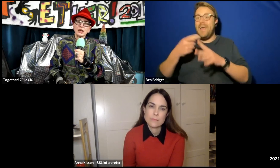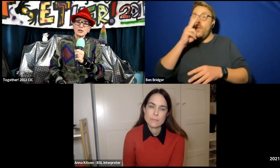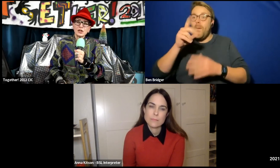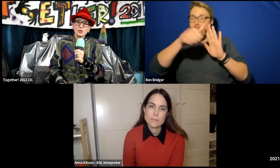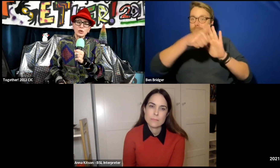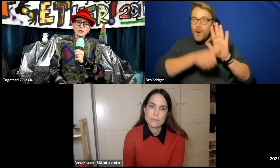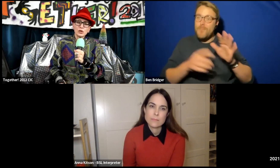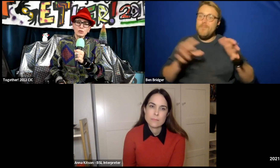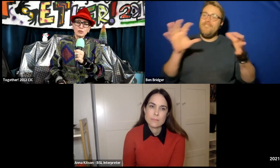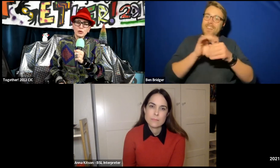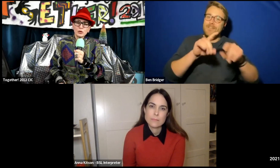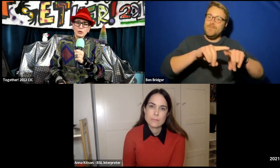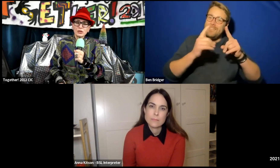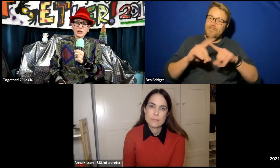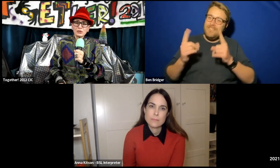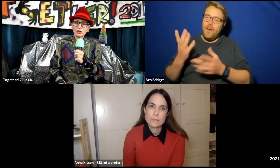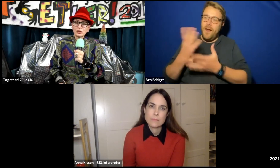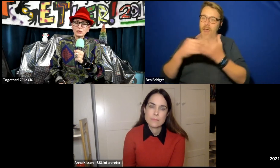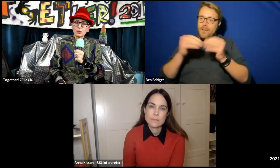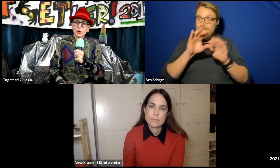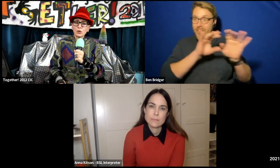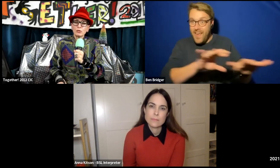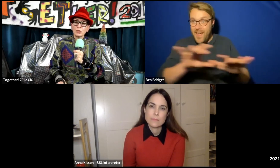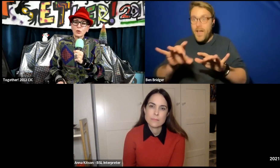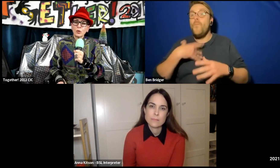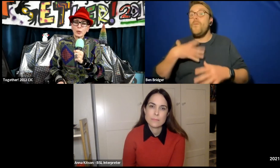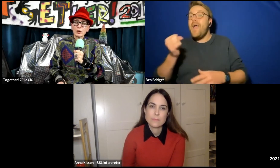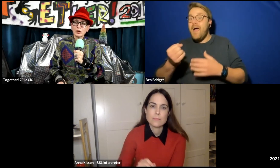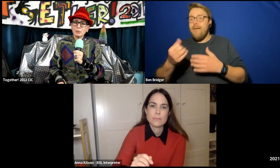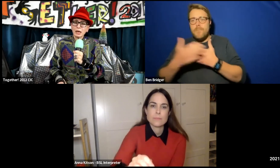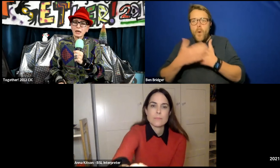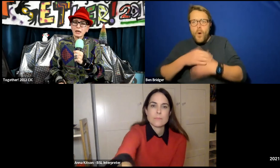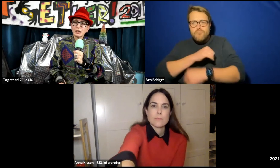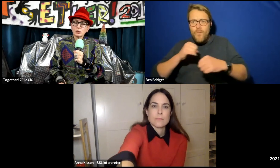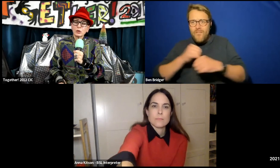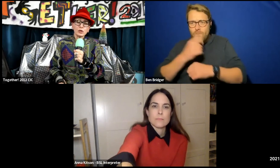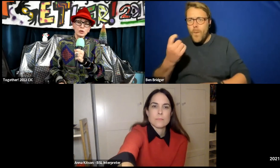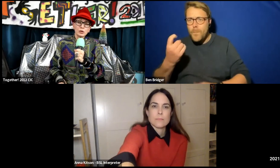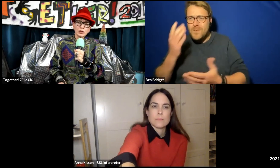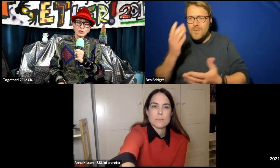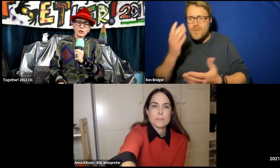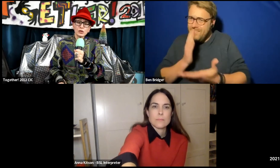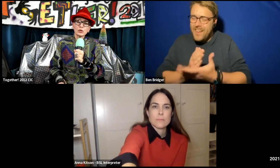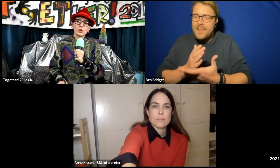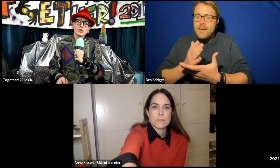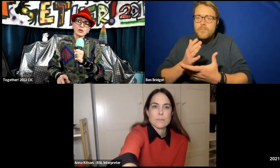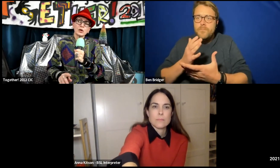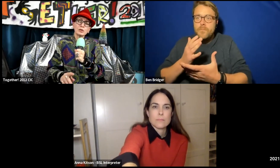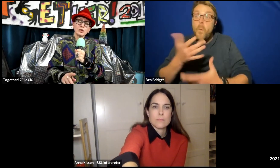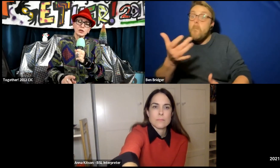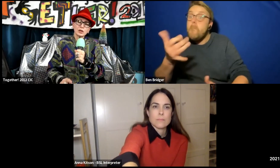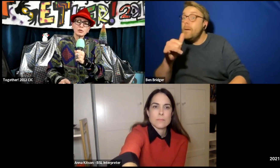So, we have got room, definitely for one more -- in fact we could have two. So I'm going to come